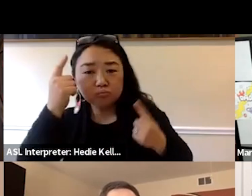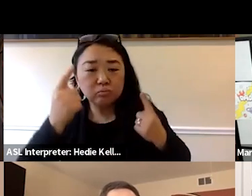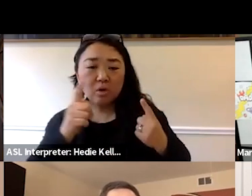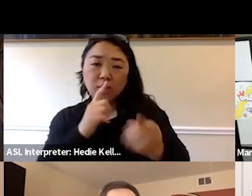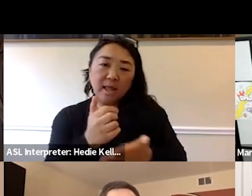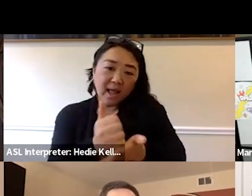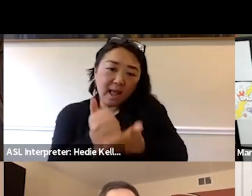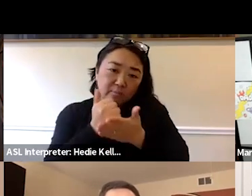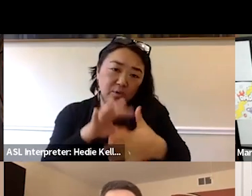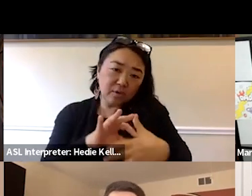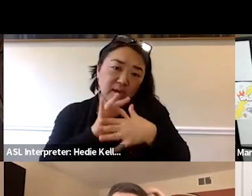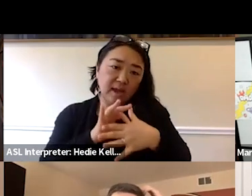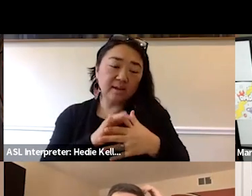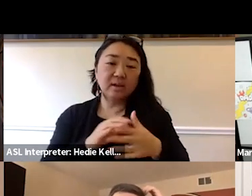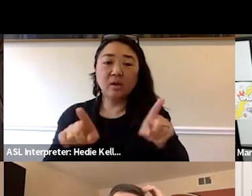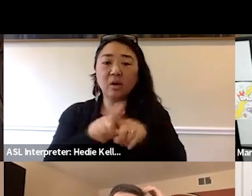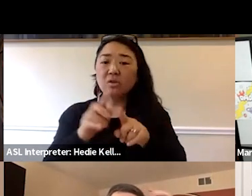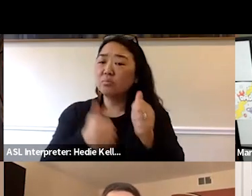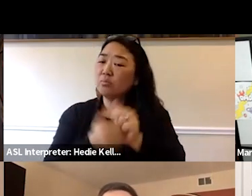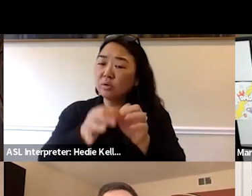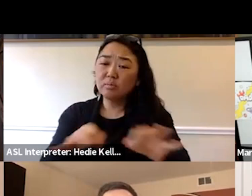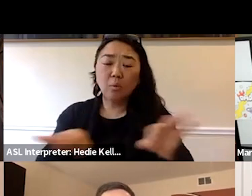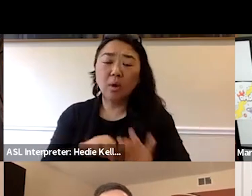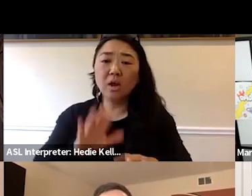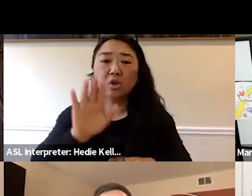And most importantly, I think your commitment and your passion